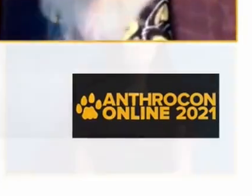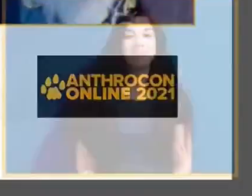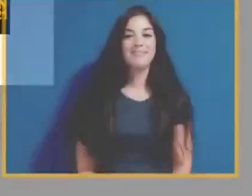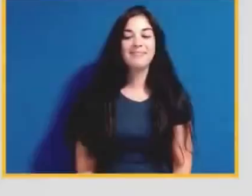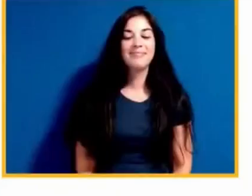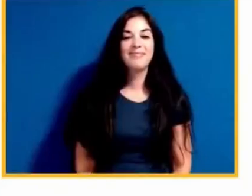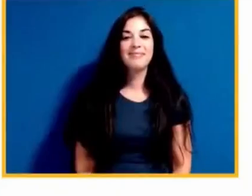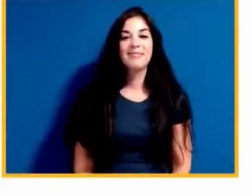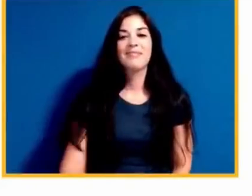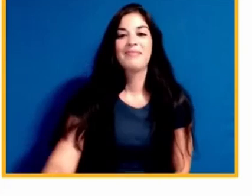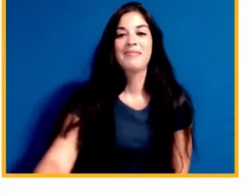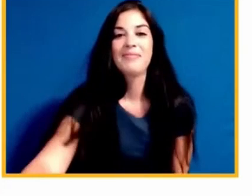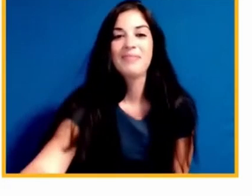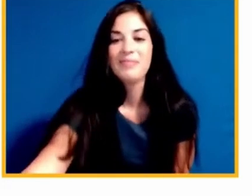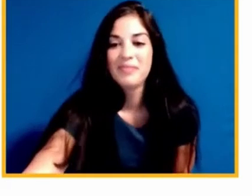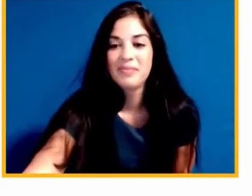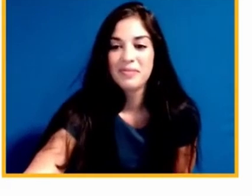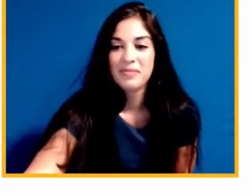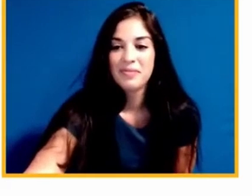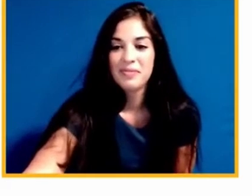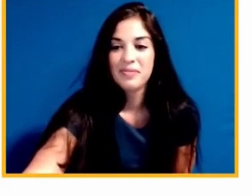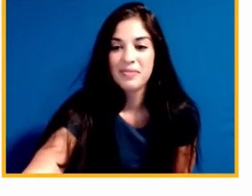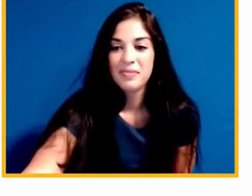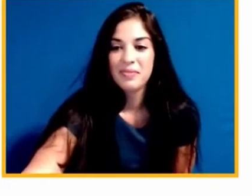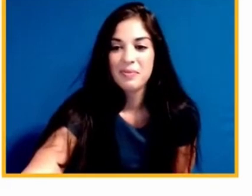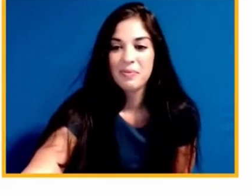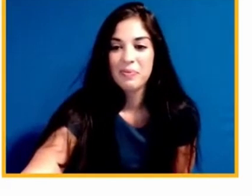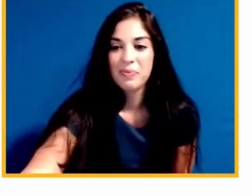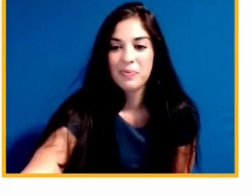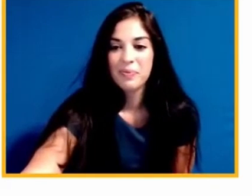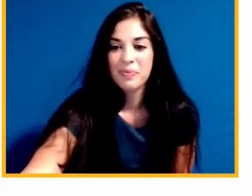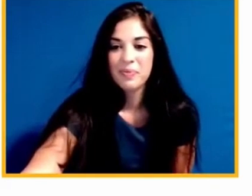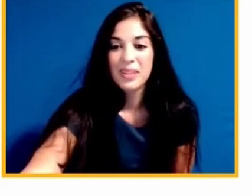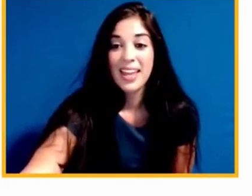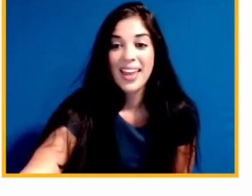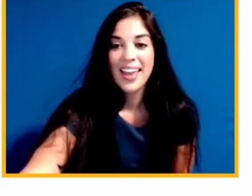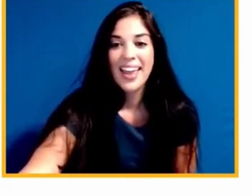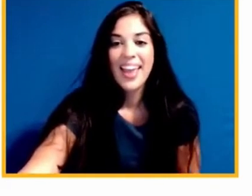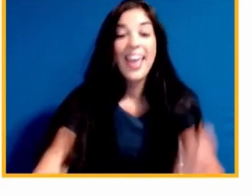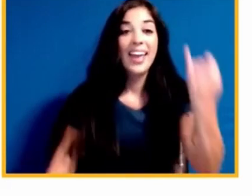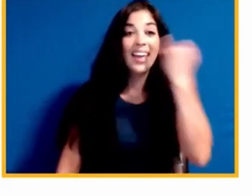Woah, I mean if you could put a video beside like a dictionary definition,